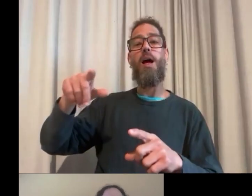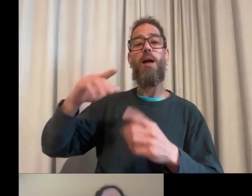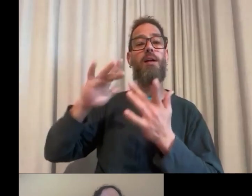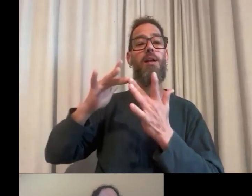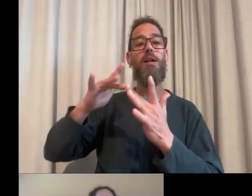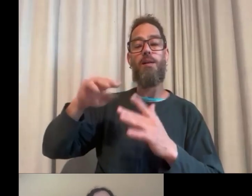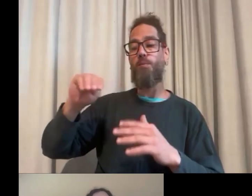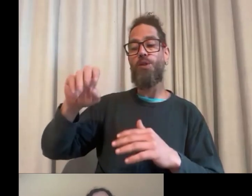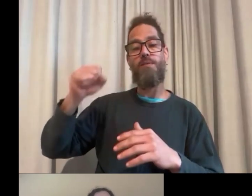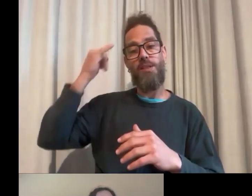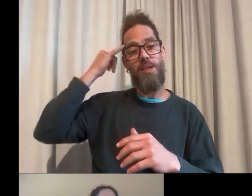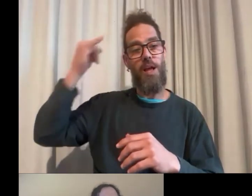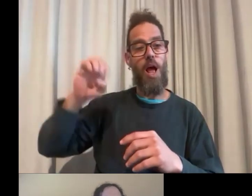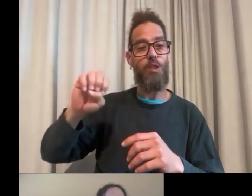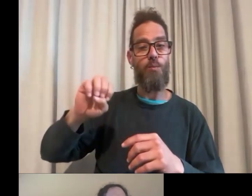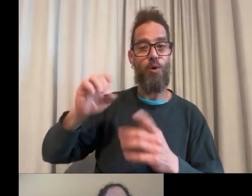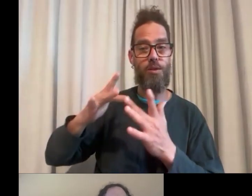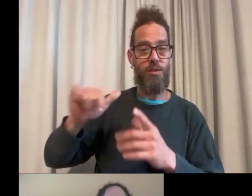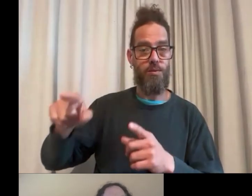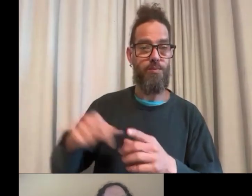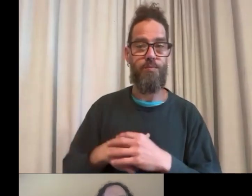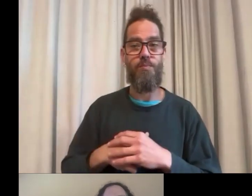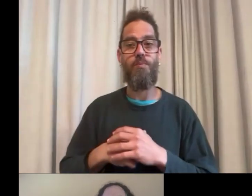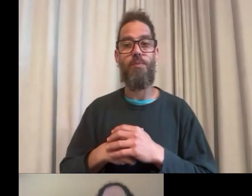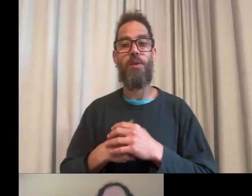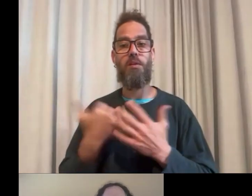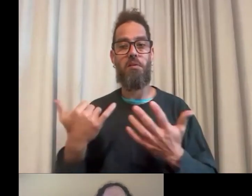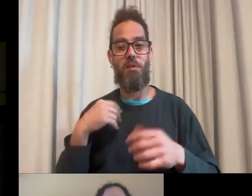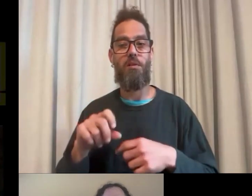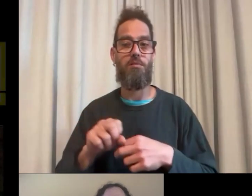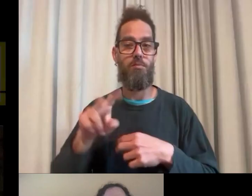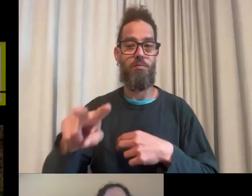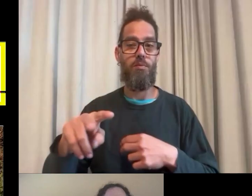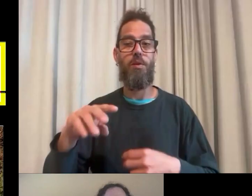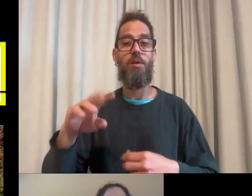capture of what a government web page looked like then.